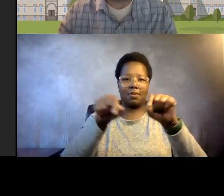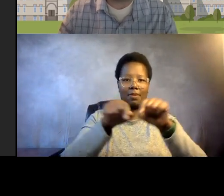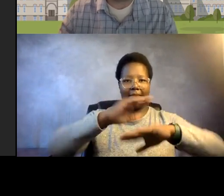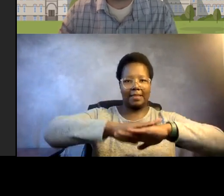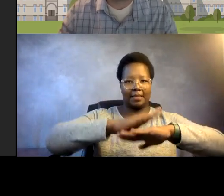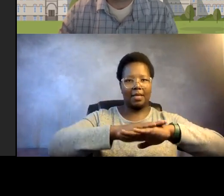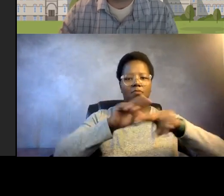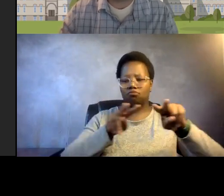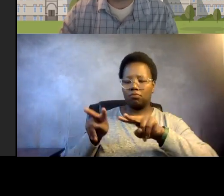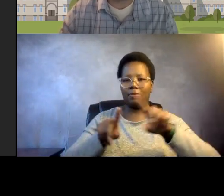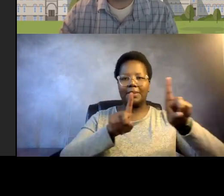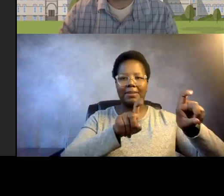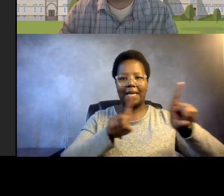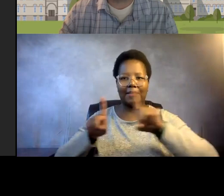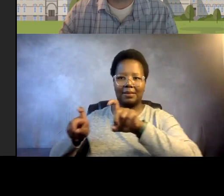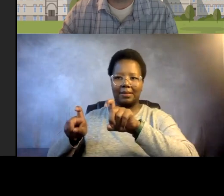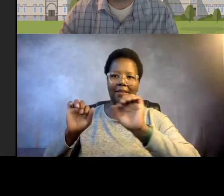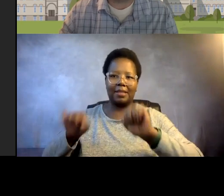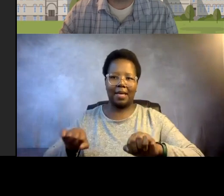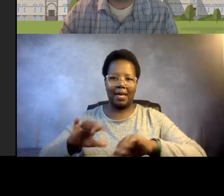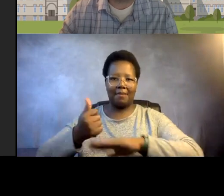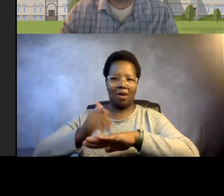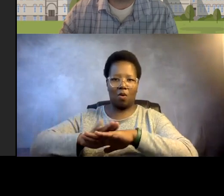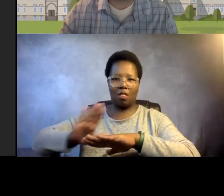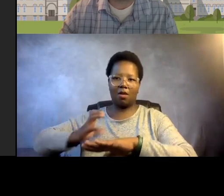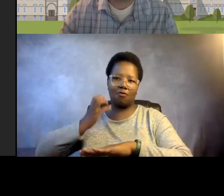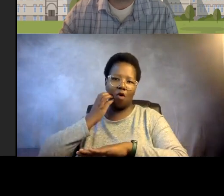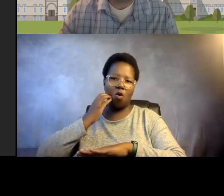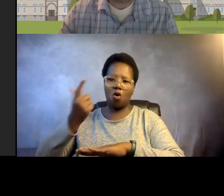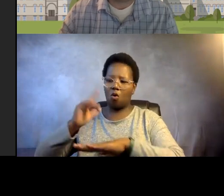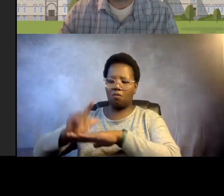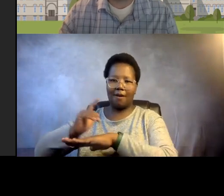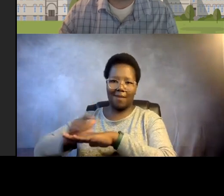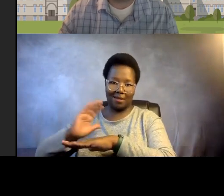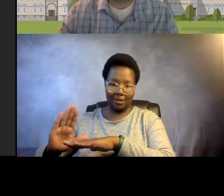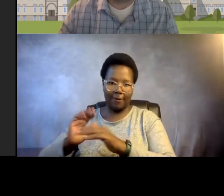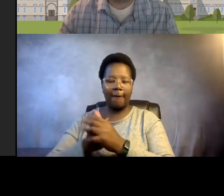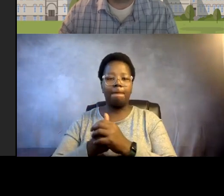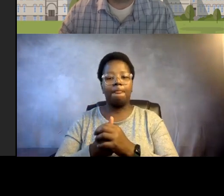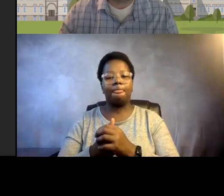a WAVE to test based on that mobile emulation within the browser. But this is an area where